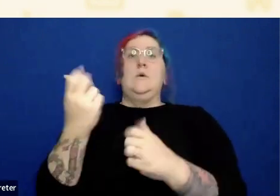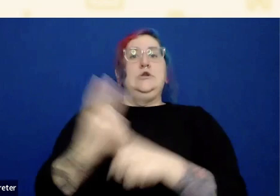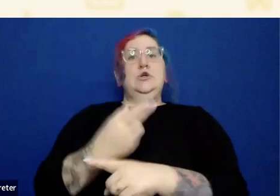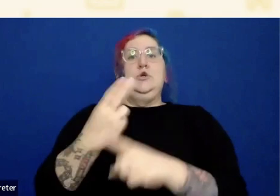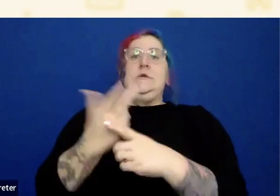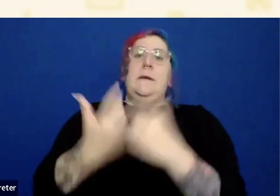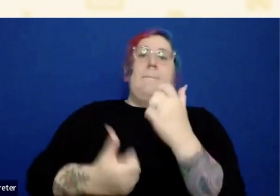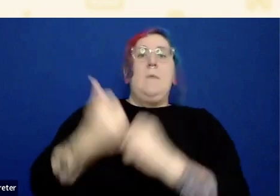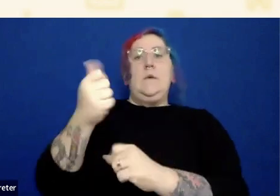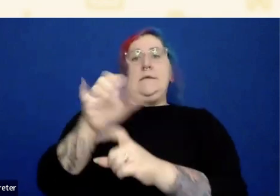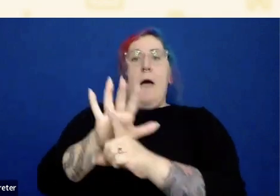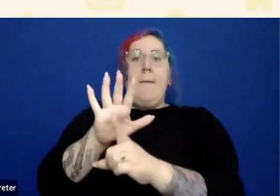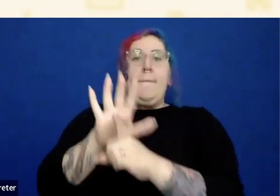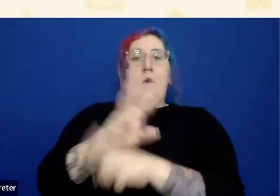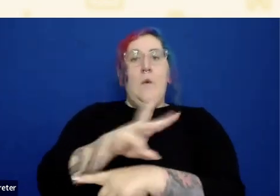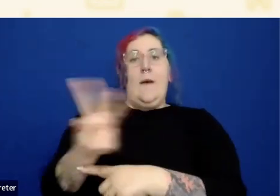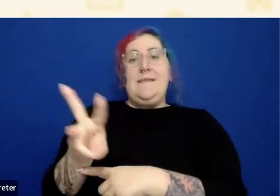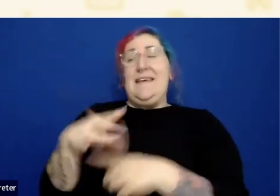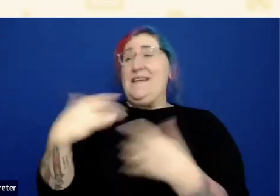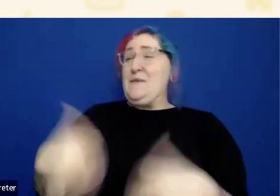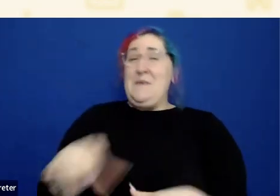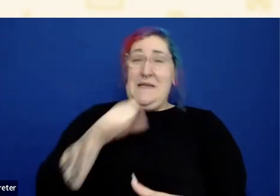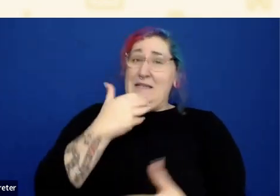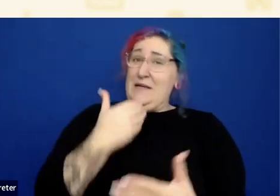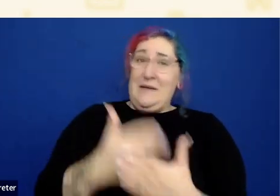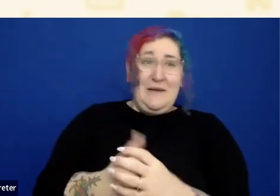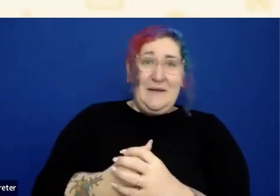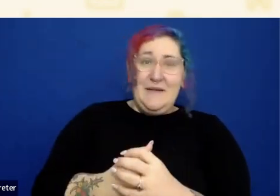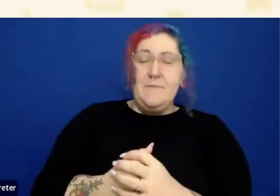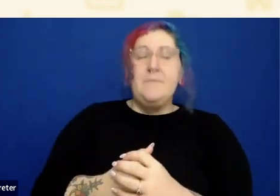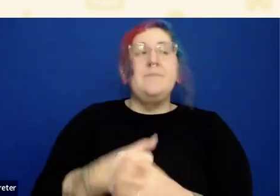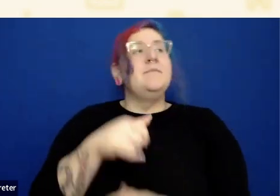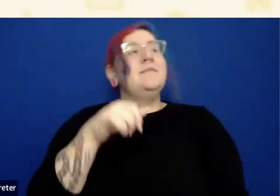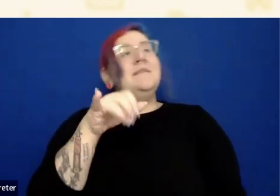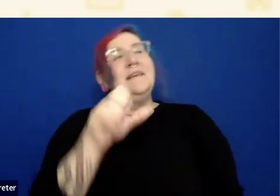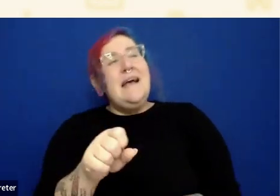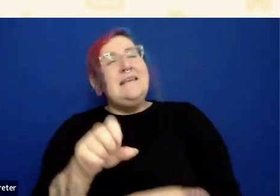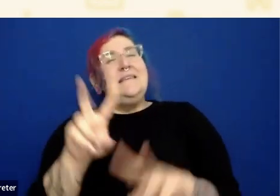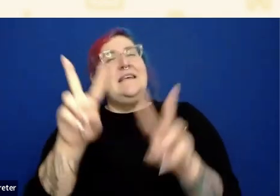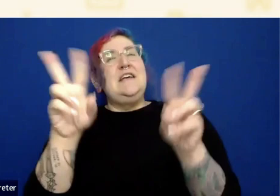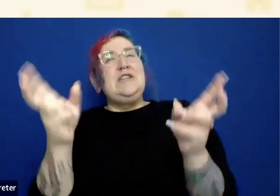And to paint a bigger picture just for those